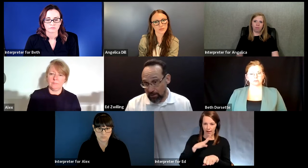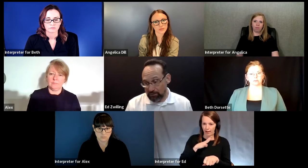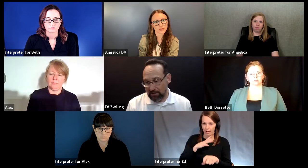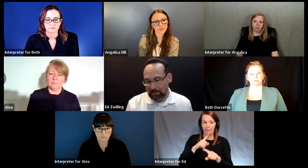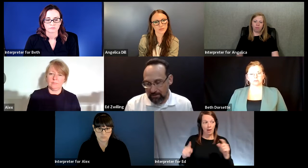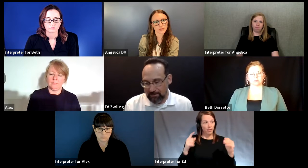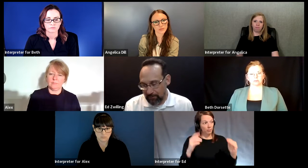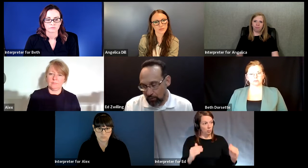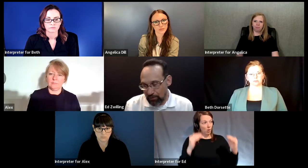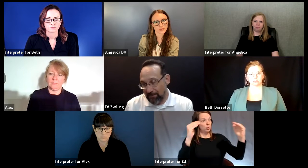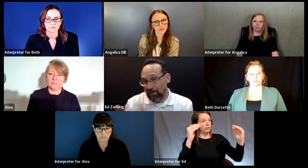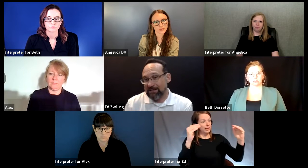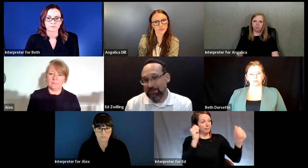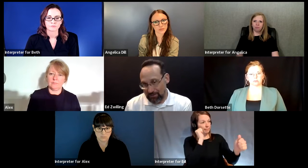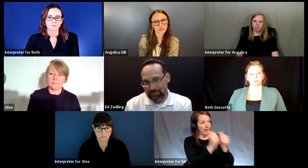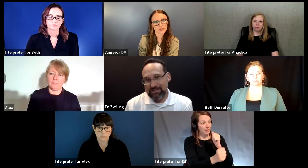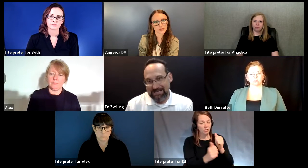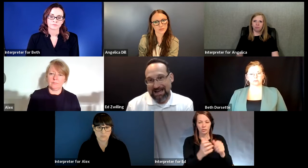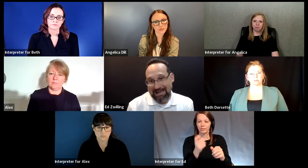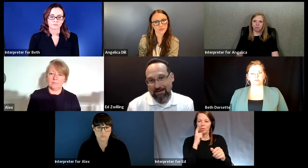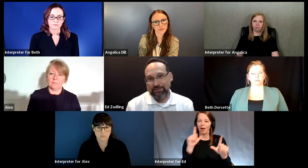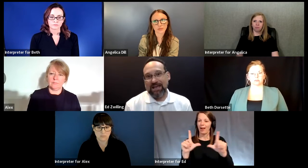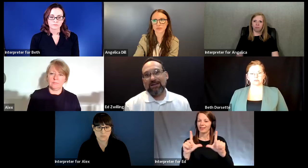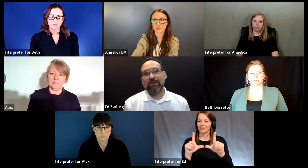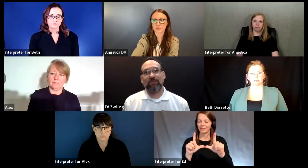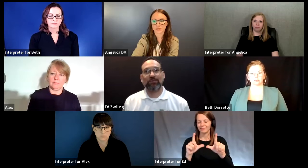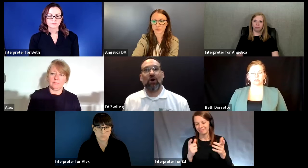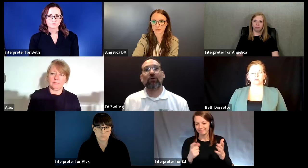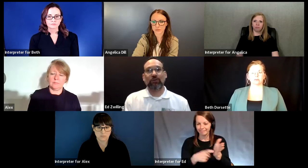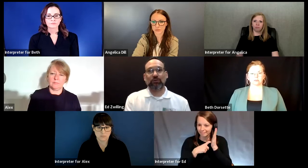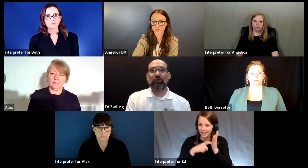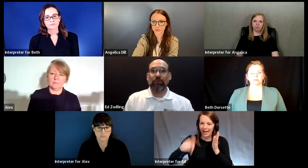promotion in order to get the licensure she had to have she had to also be able to shoot